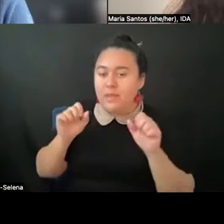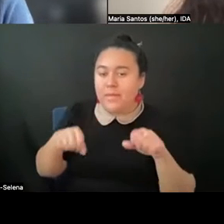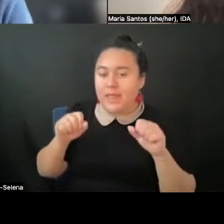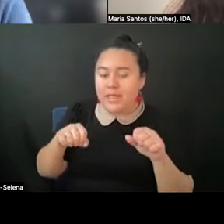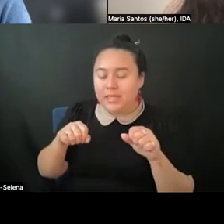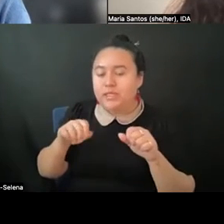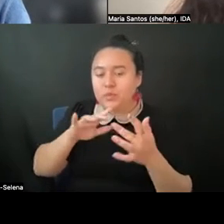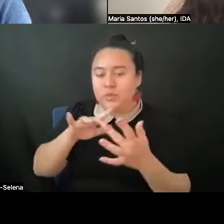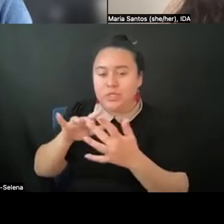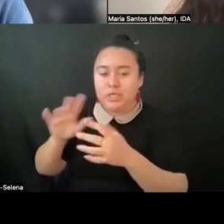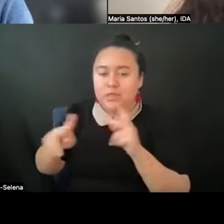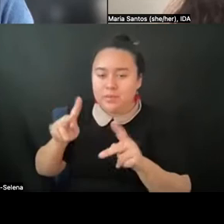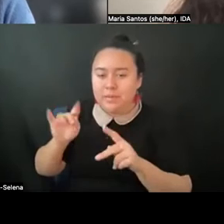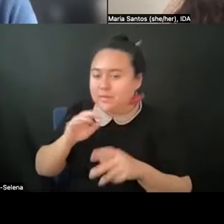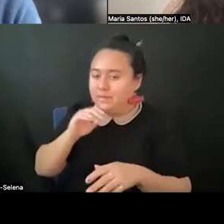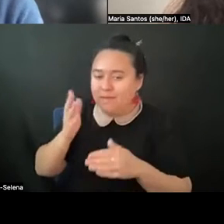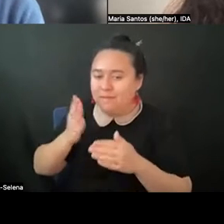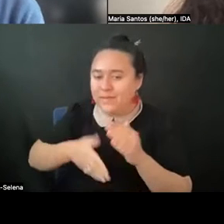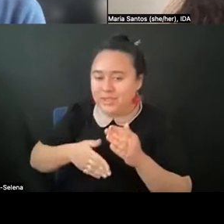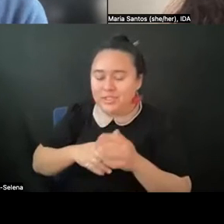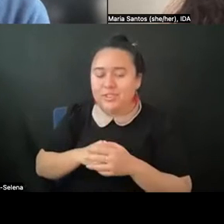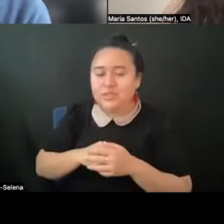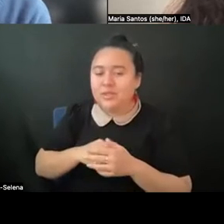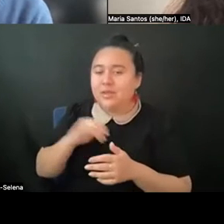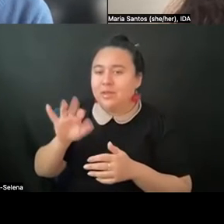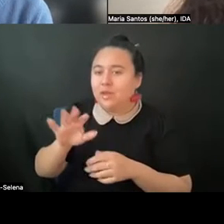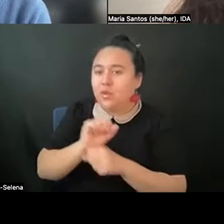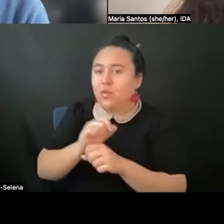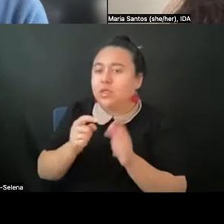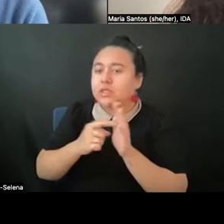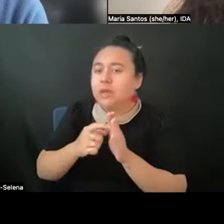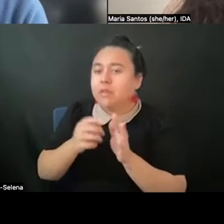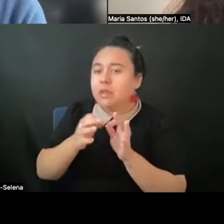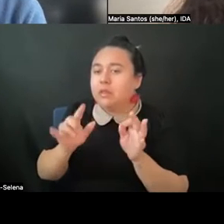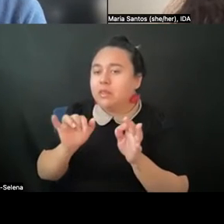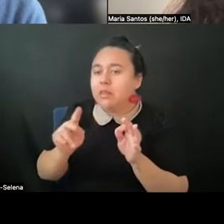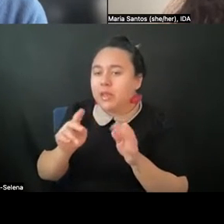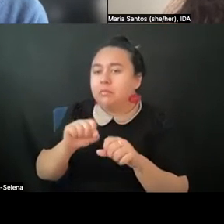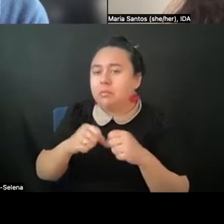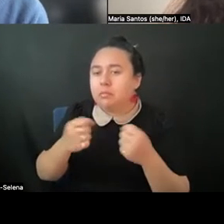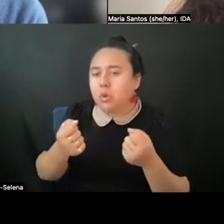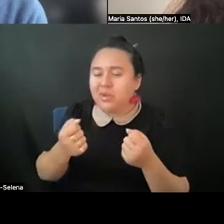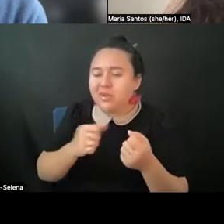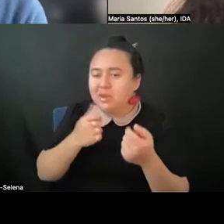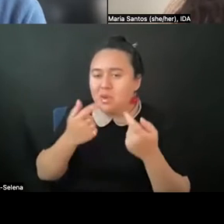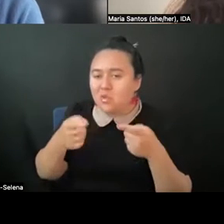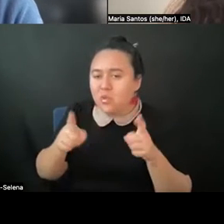If it is something like your work sample link is broken, I will reach out and let you know so that